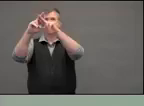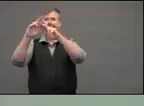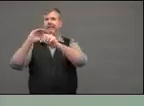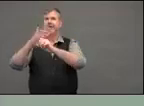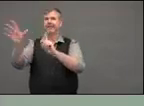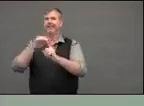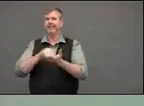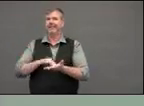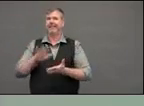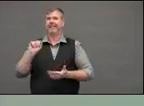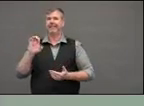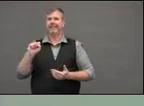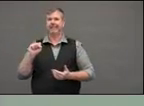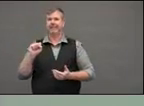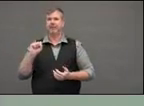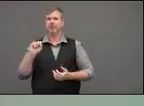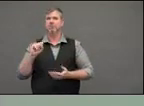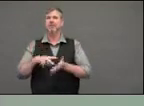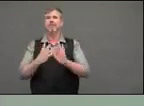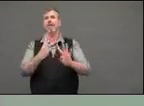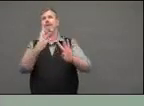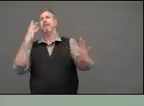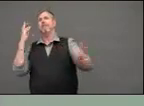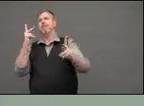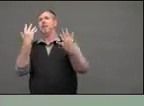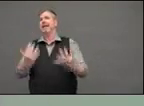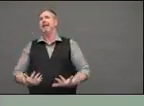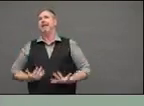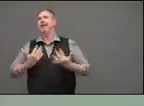but get tested if you can't do it once a week you know make sure you do it at